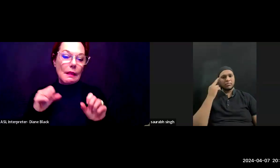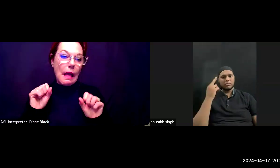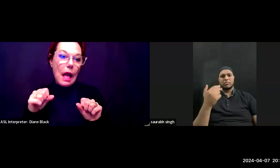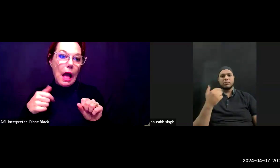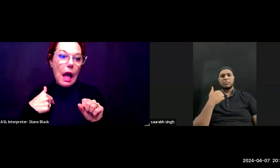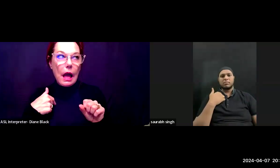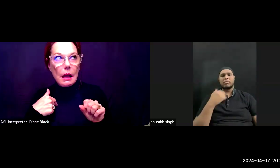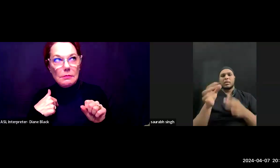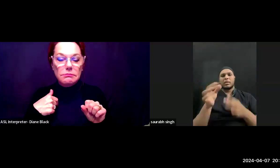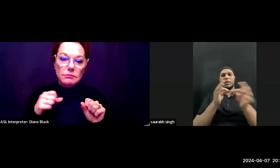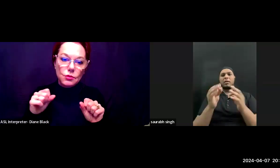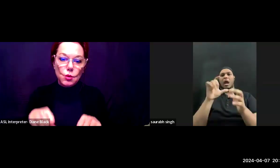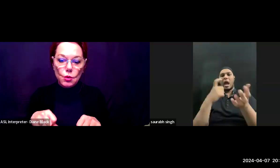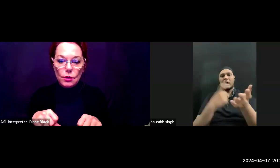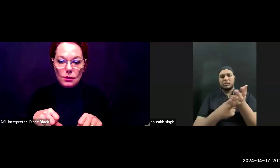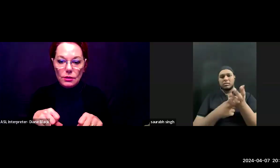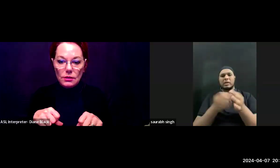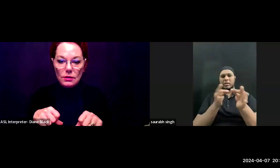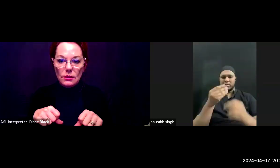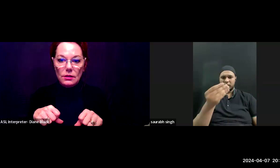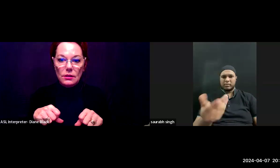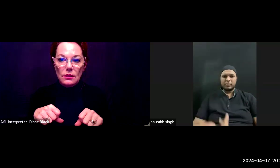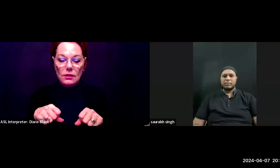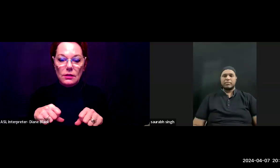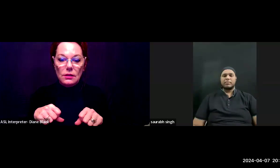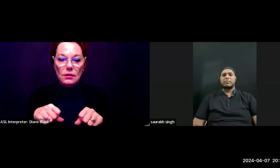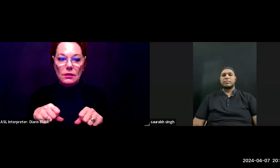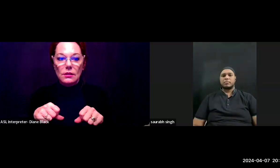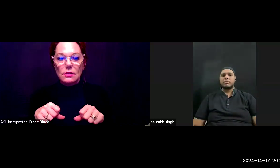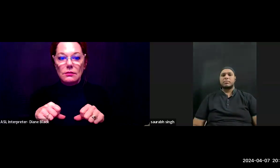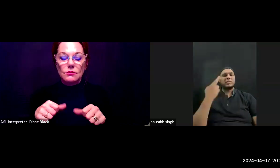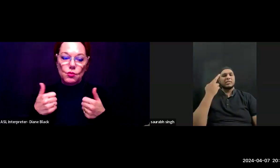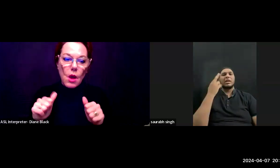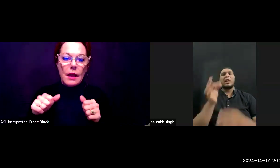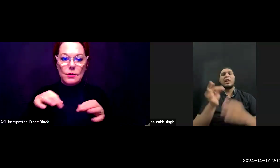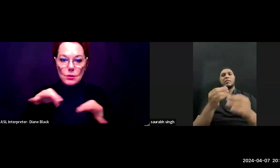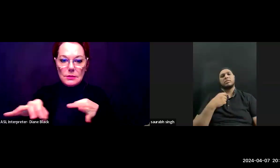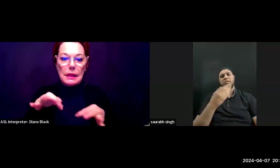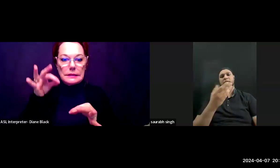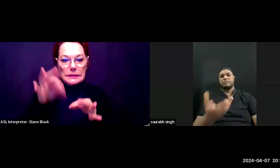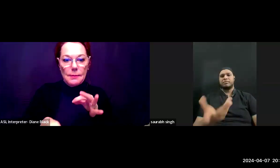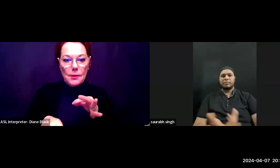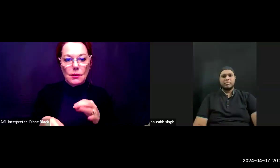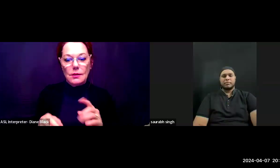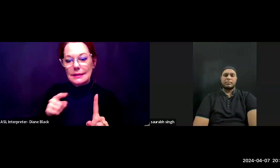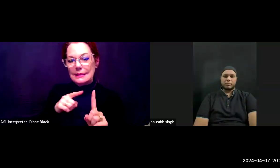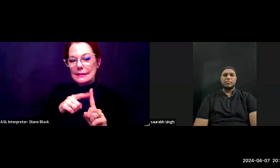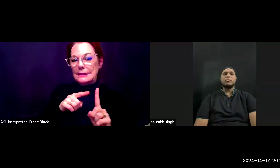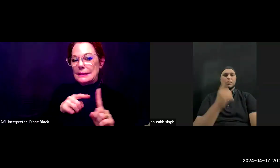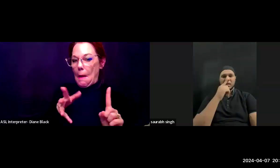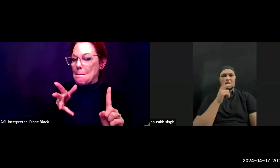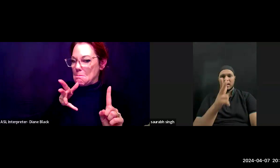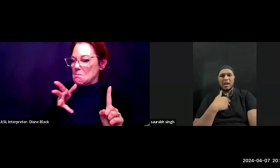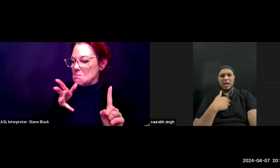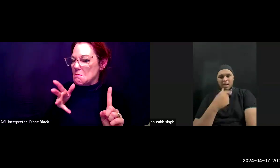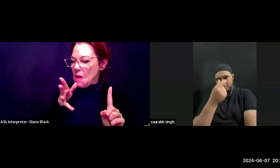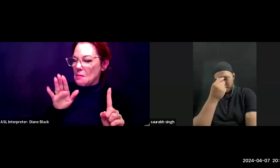engine as a similar and try to explain that. [Aruna speaking] the other issue that we have with this presentation